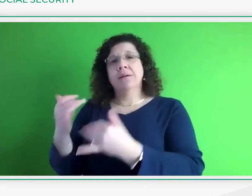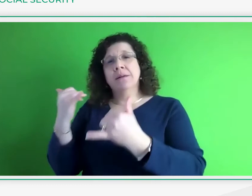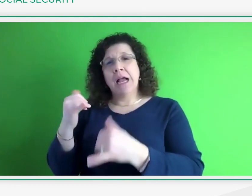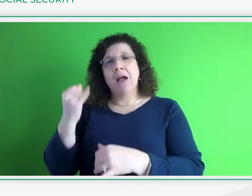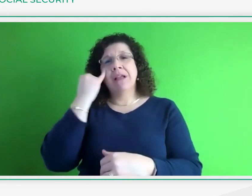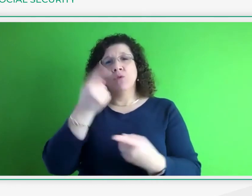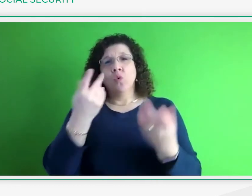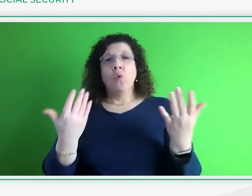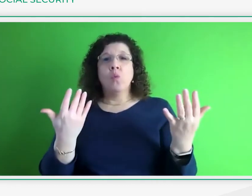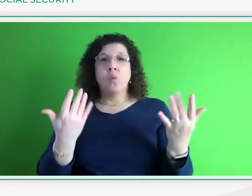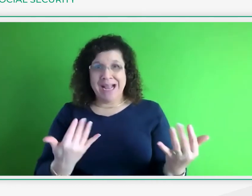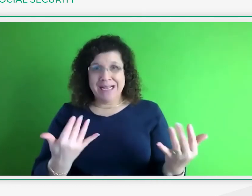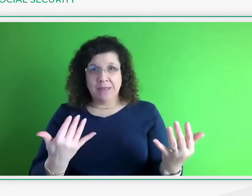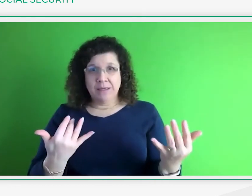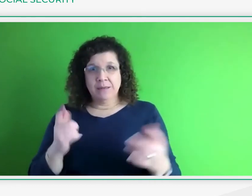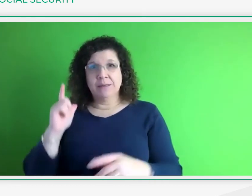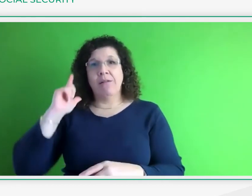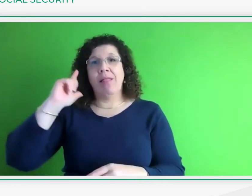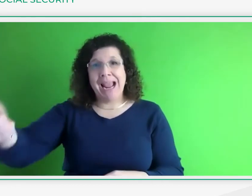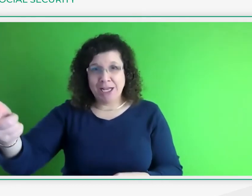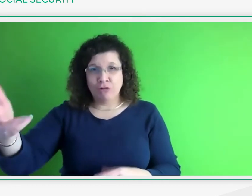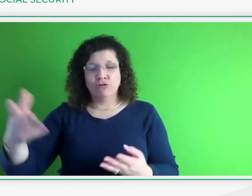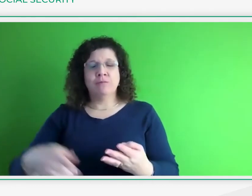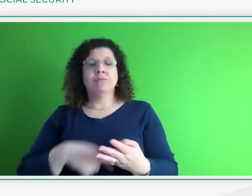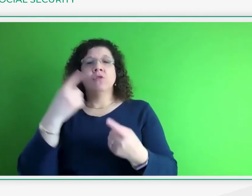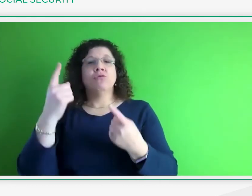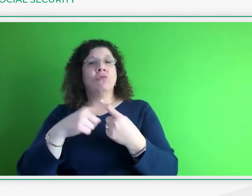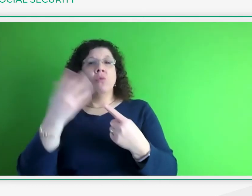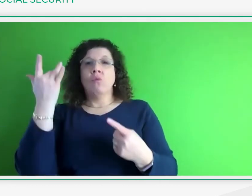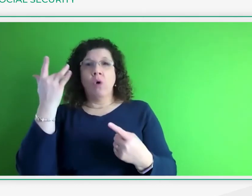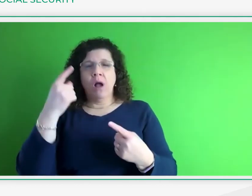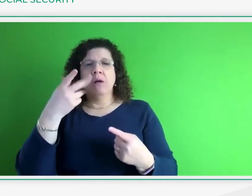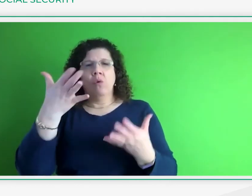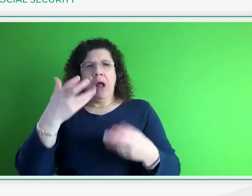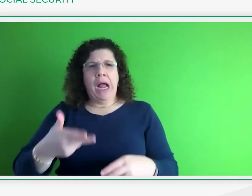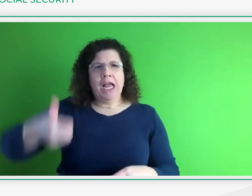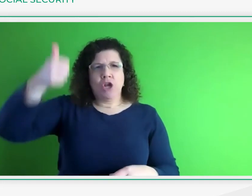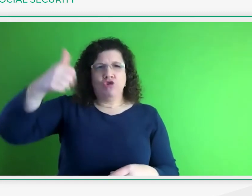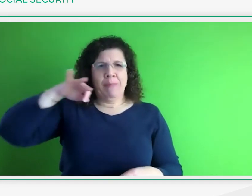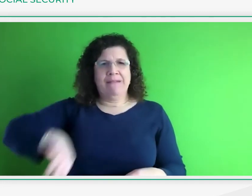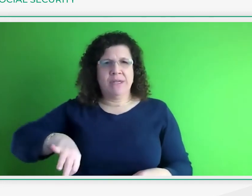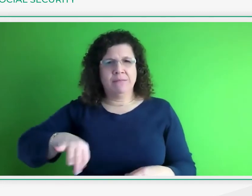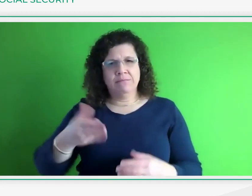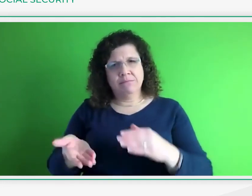the common reasons people claim early. Now, if you wait until later, some of the reasons people wait until later